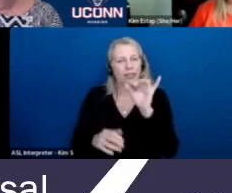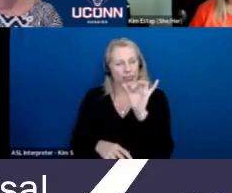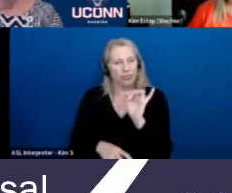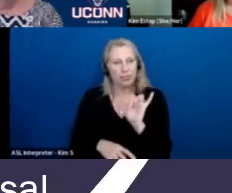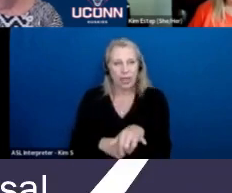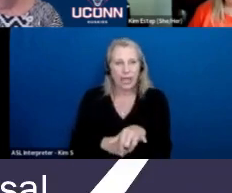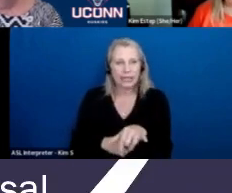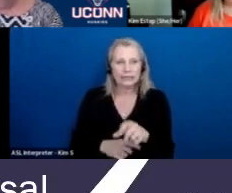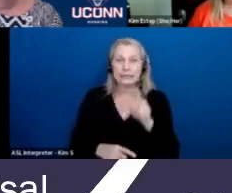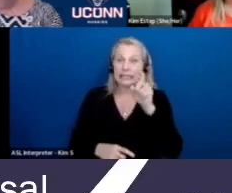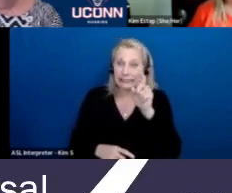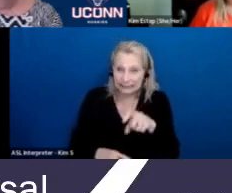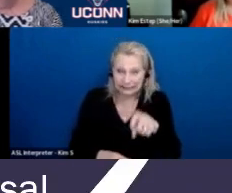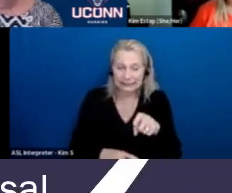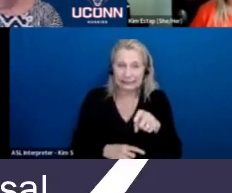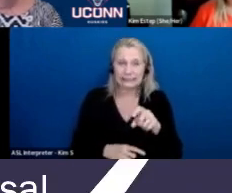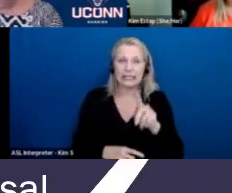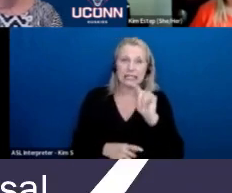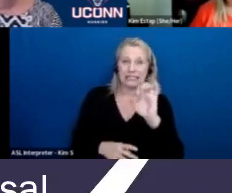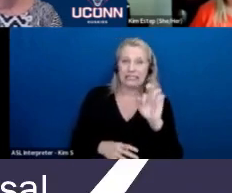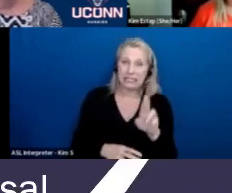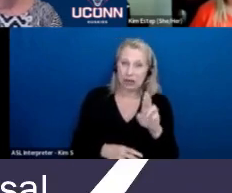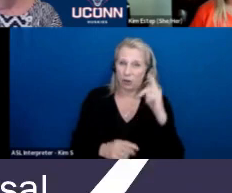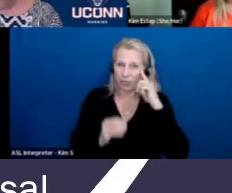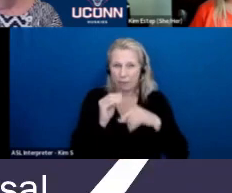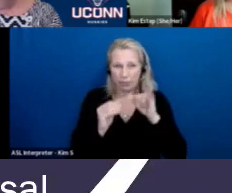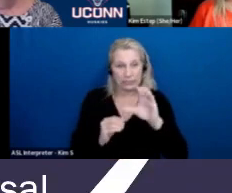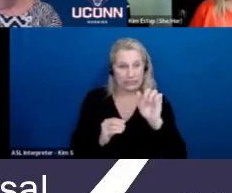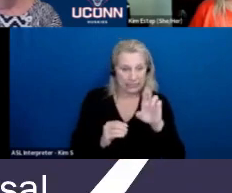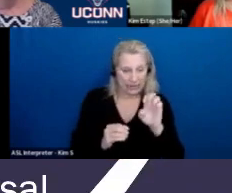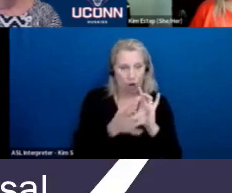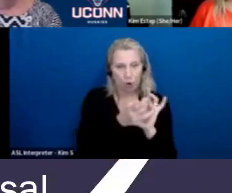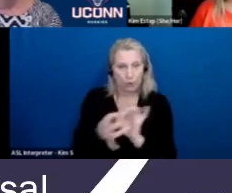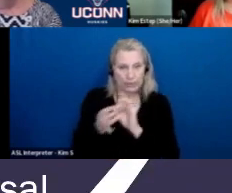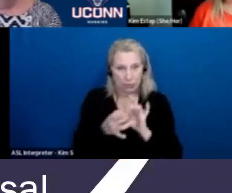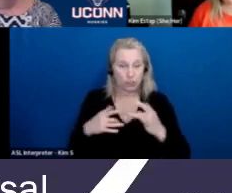a needed tear. If we think about those care coordination efforts, that is the needed tear in a